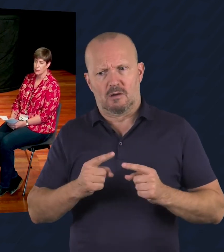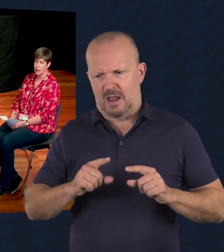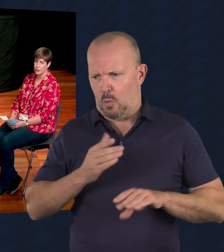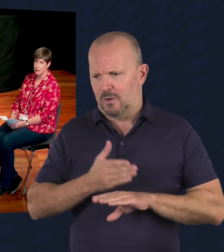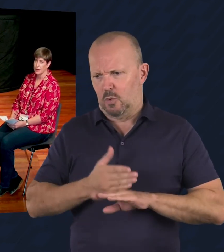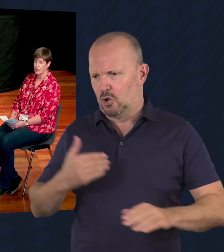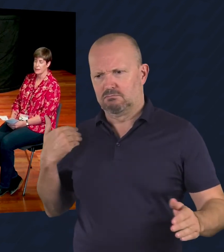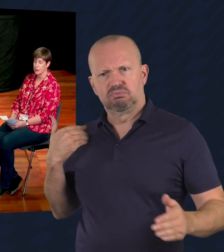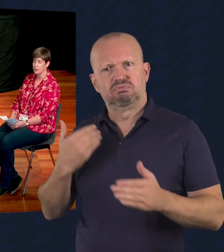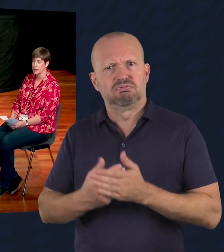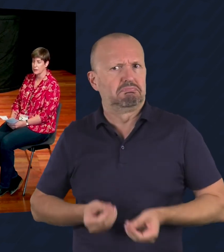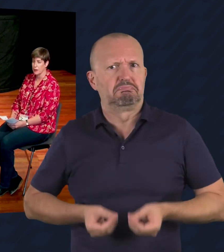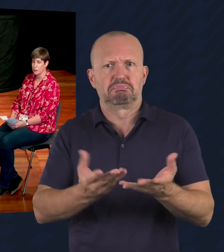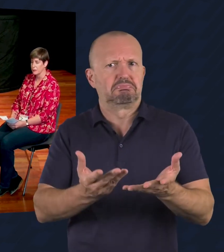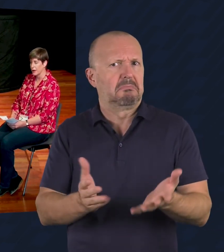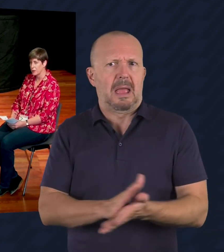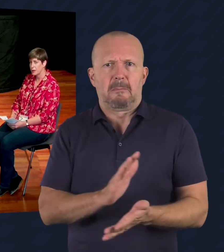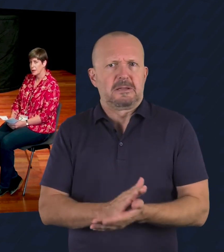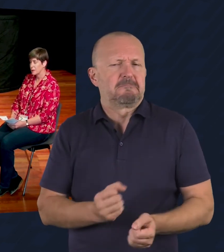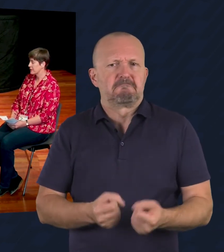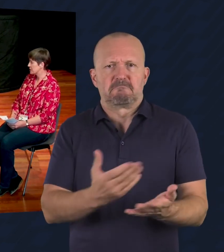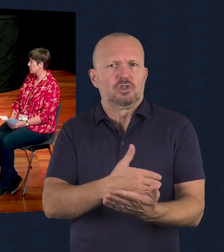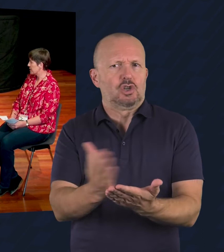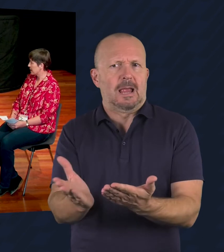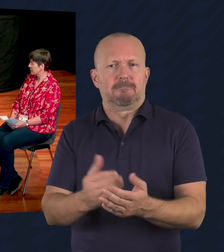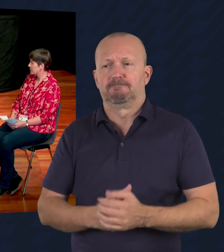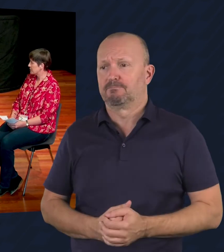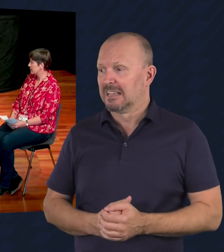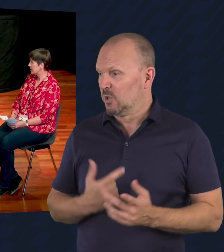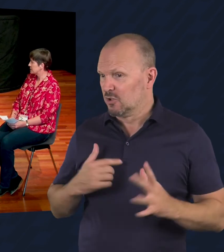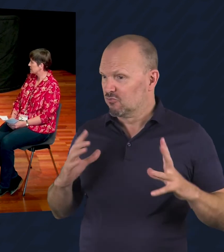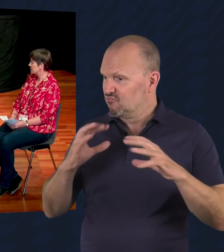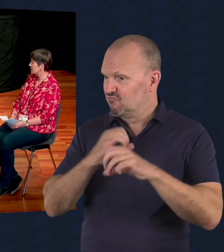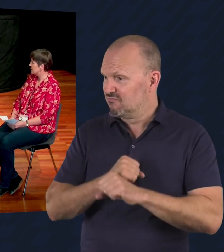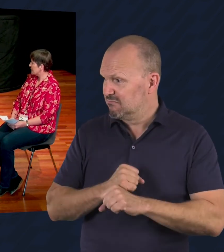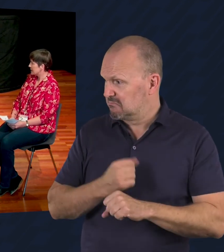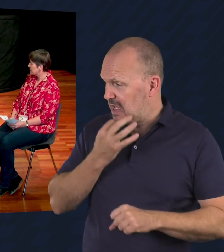we've undertaken the last couple of years, if that would be of help. And just to wrap up a thought, it'd be nice just to say if there